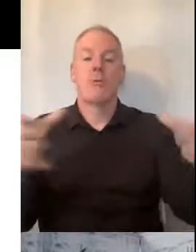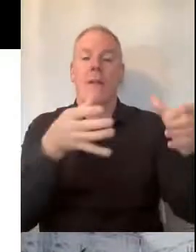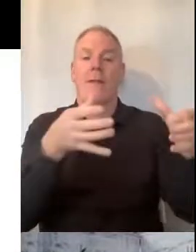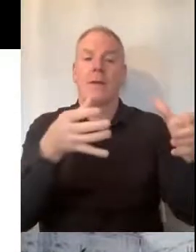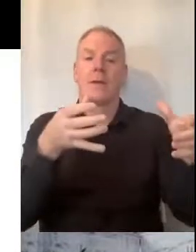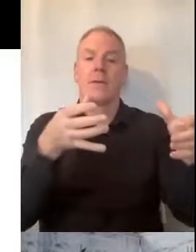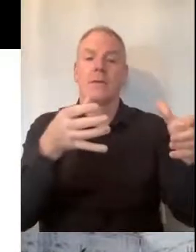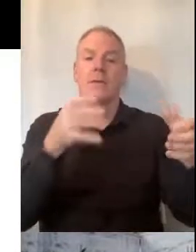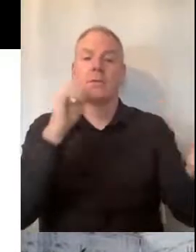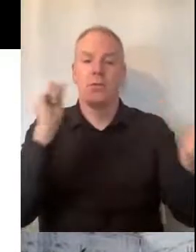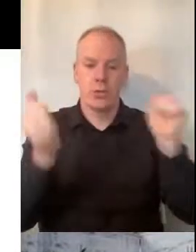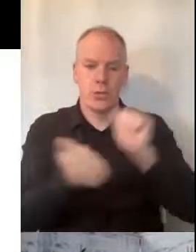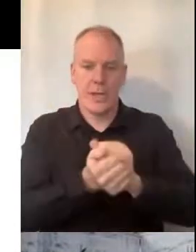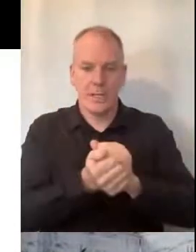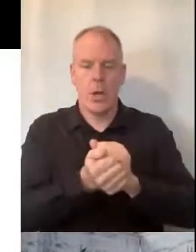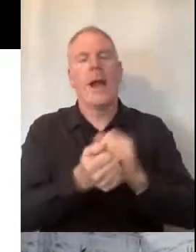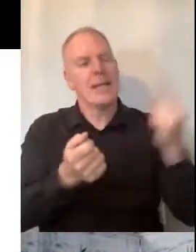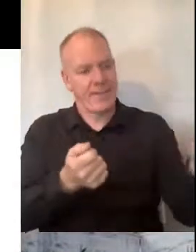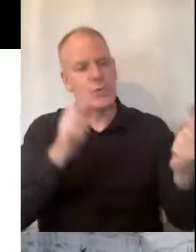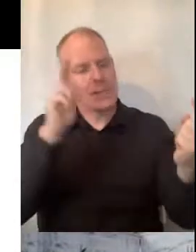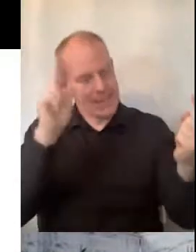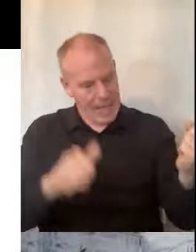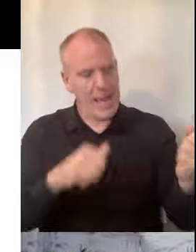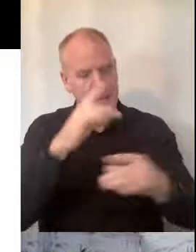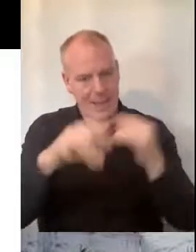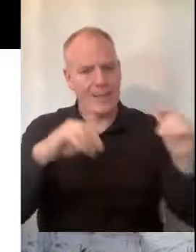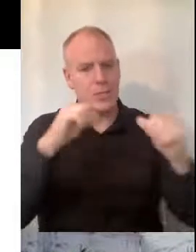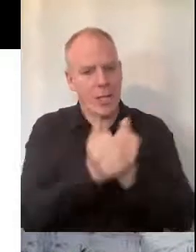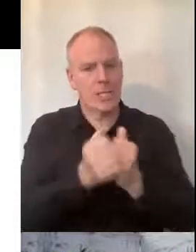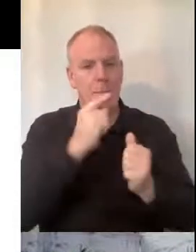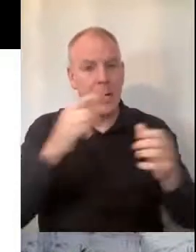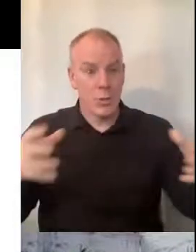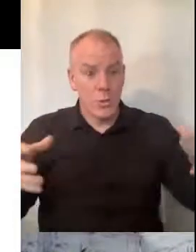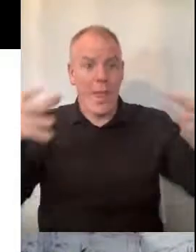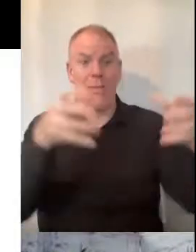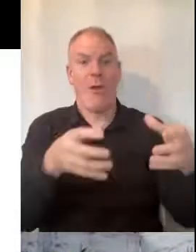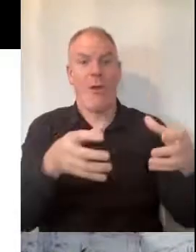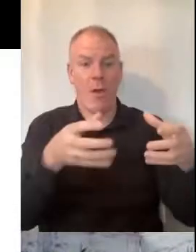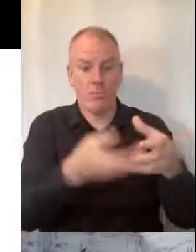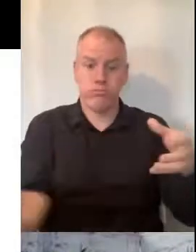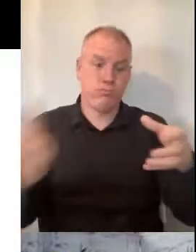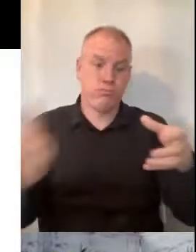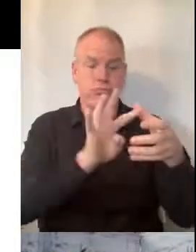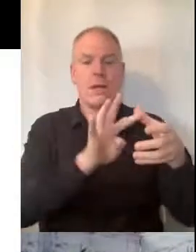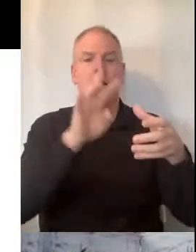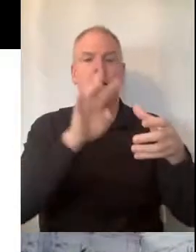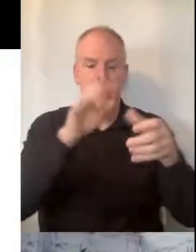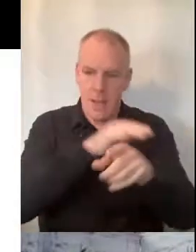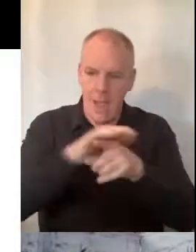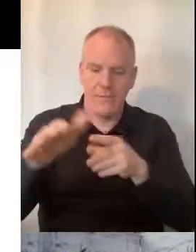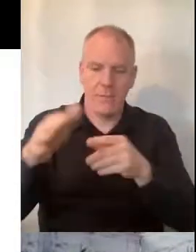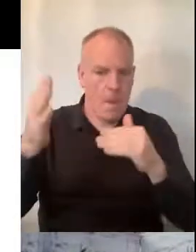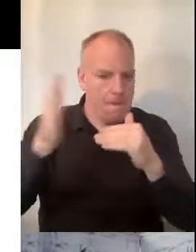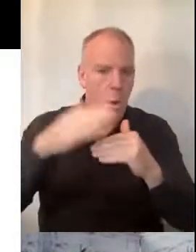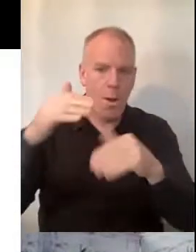Sorry, of course you can make change as an individual, I mean collectively we can make a lot. We can be a lot more effective.